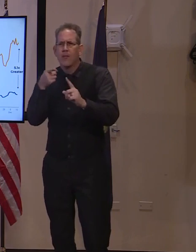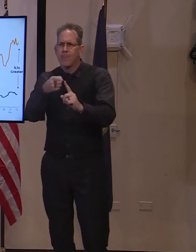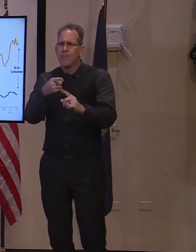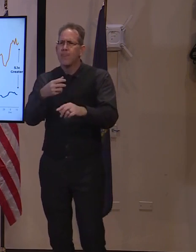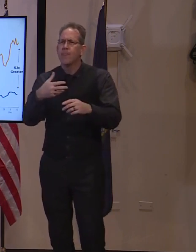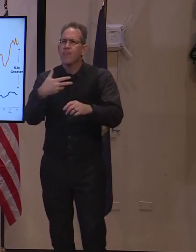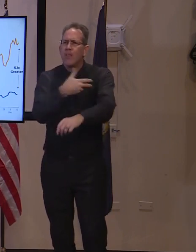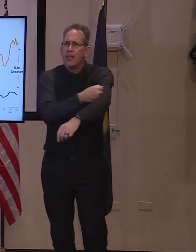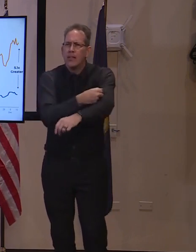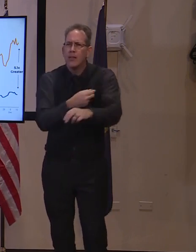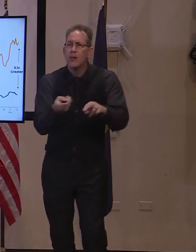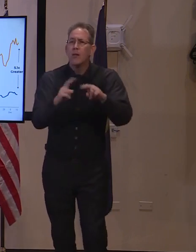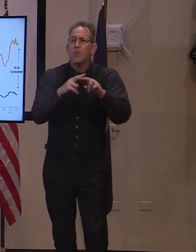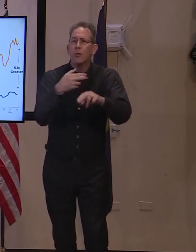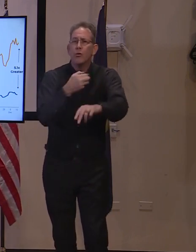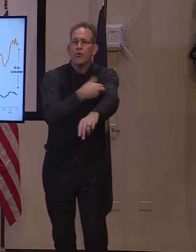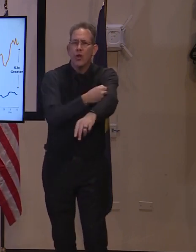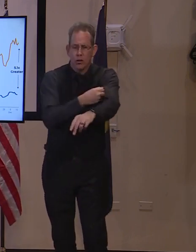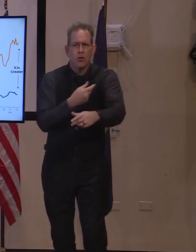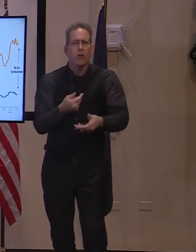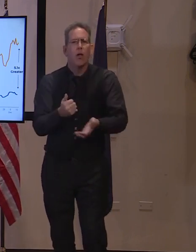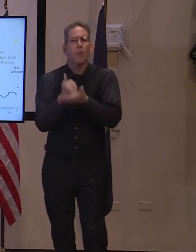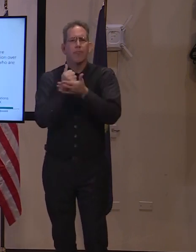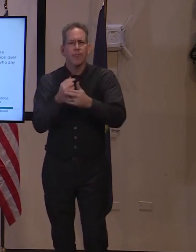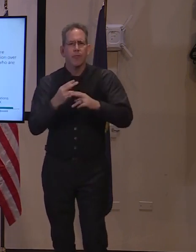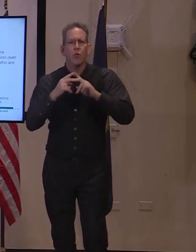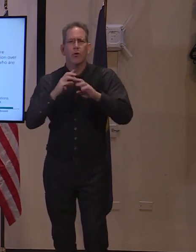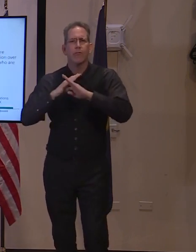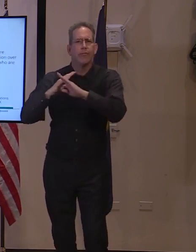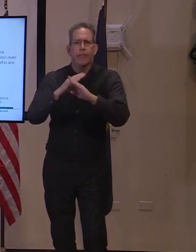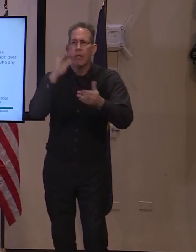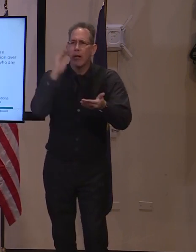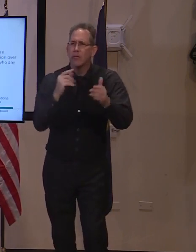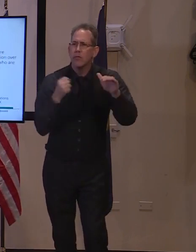outcomes, including hospitalization and death. This analysis here that will